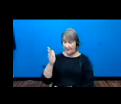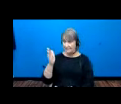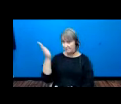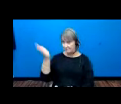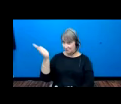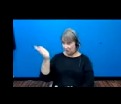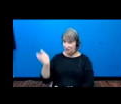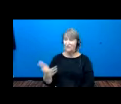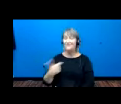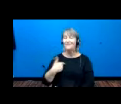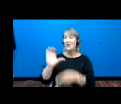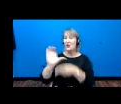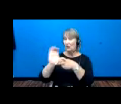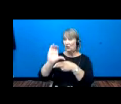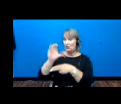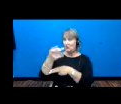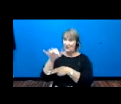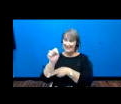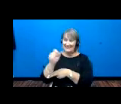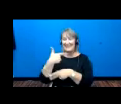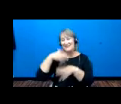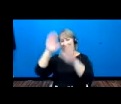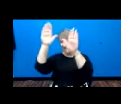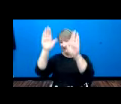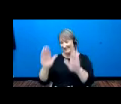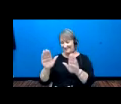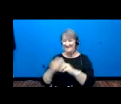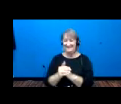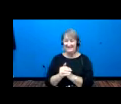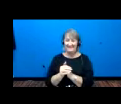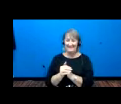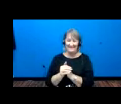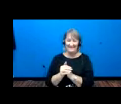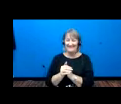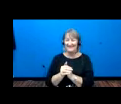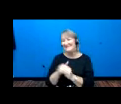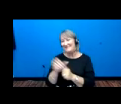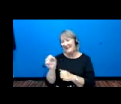She is our awesome, yes, ASL interpreter.